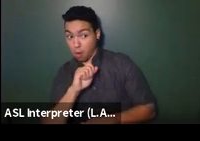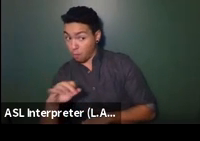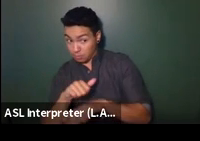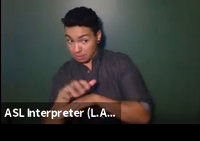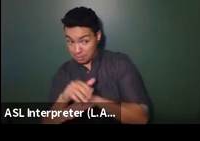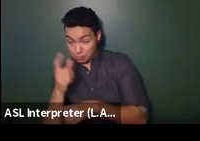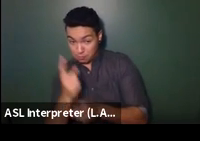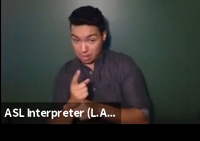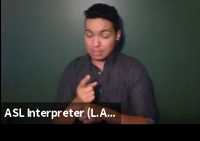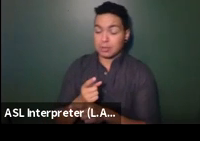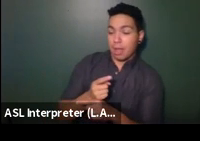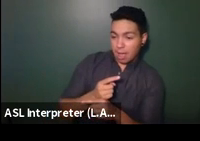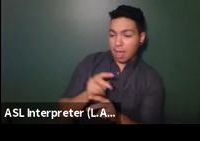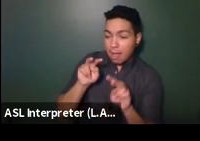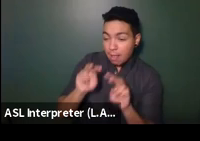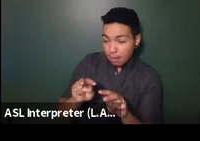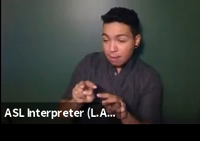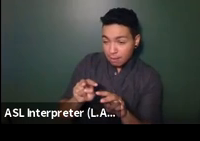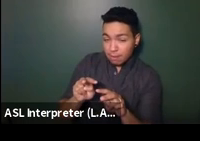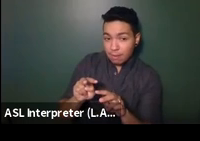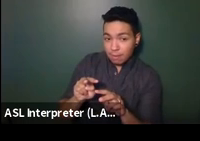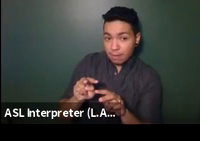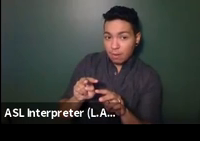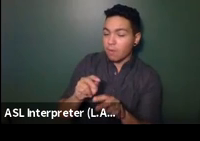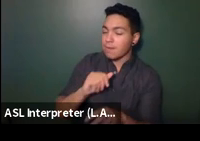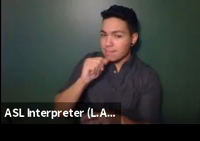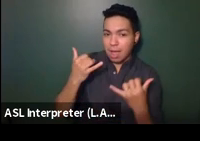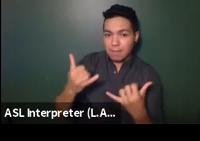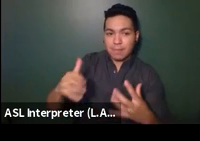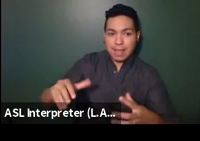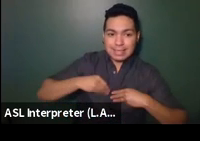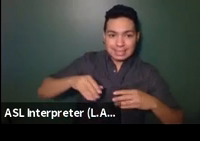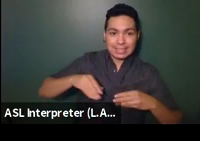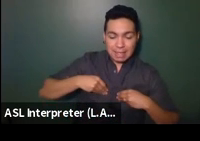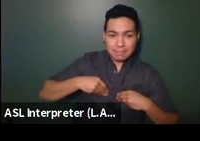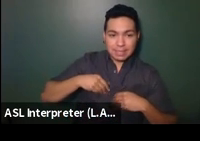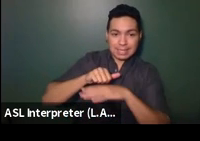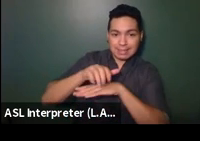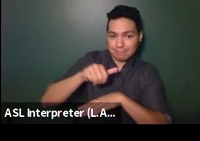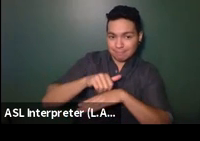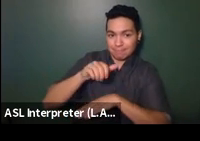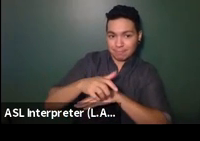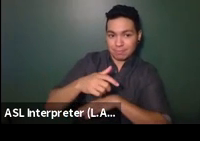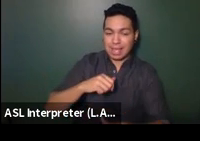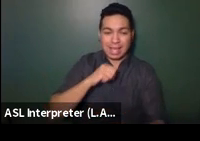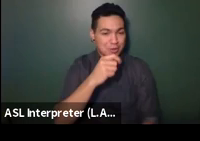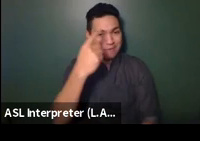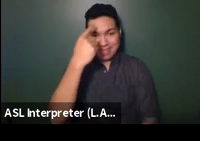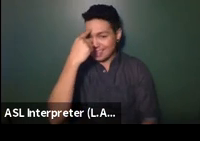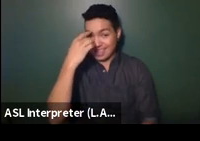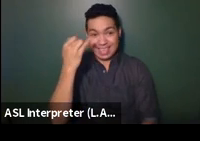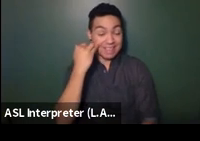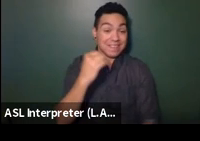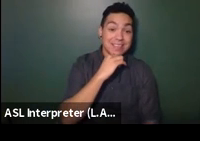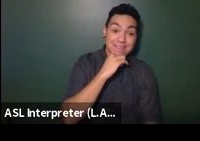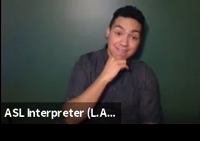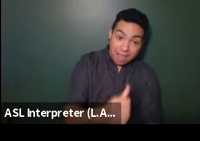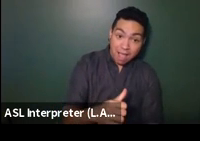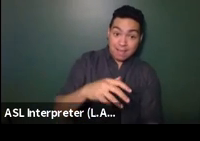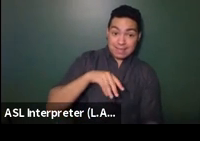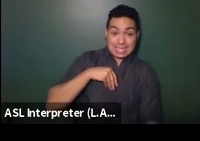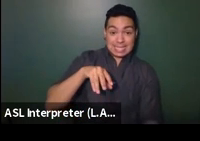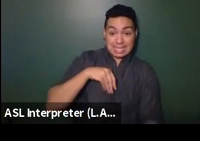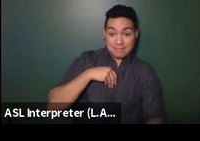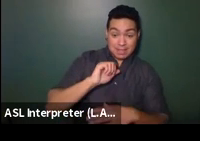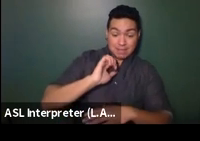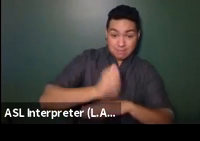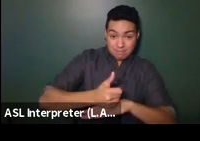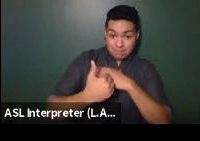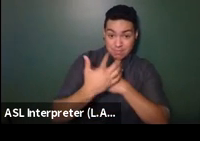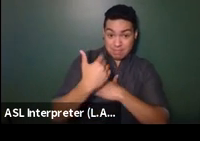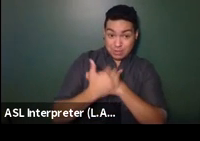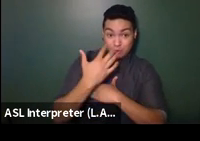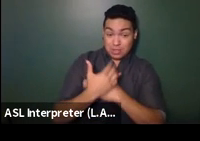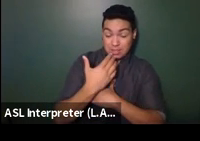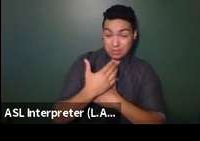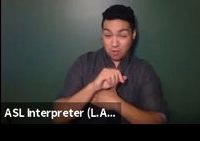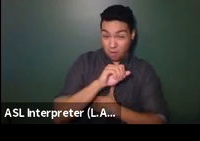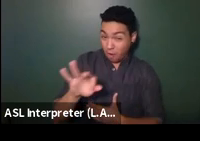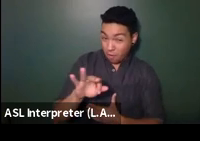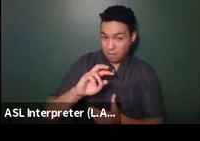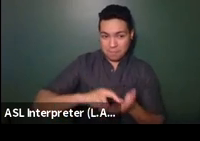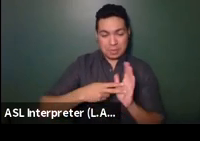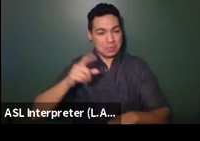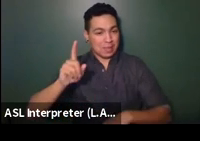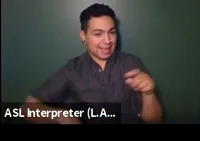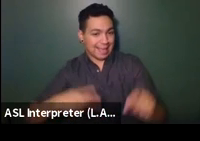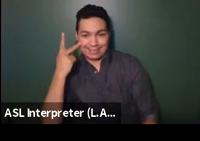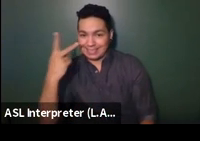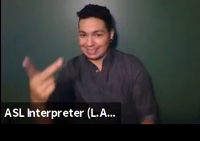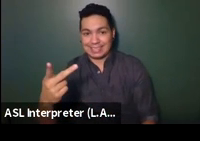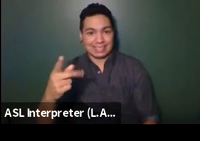ESD 189 - Amy Colburn: So right now this test quizzes not currently accepting submissions, so I do not believe that if it's not, if you can't, if you've disabled submissions. It looks like you cannot see the actual questions.